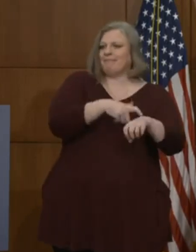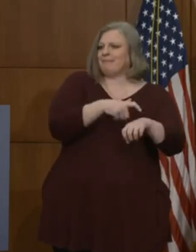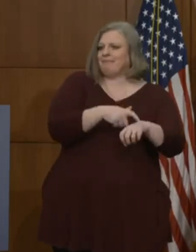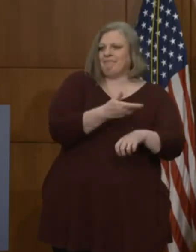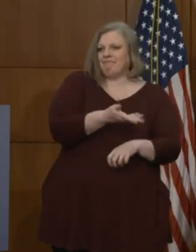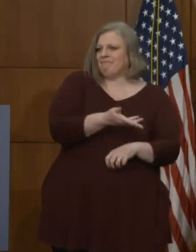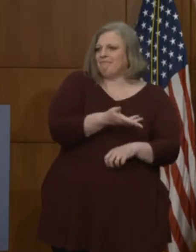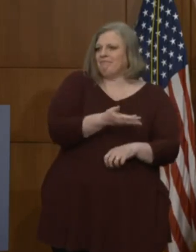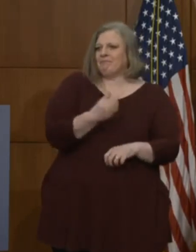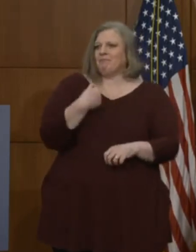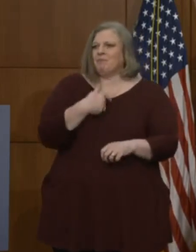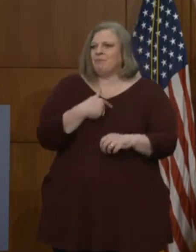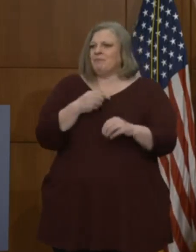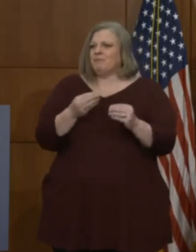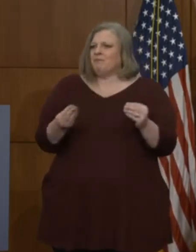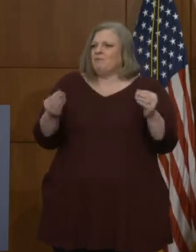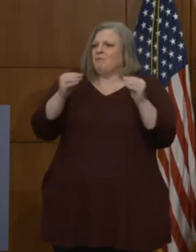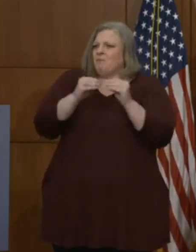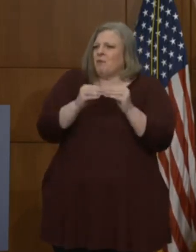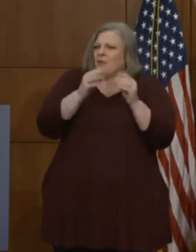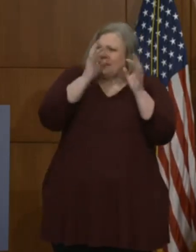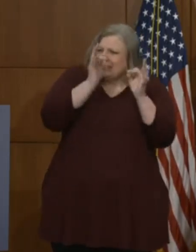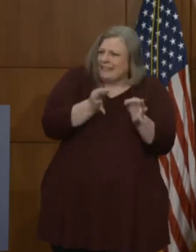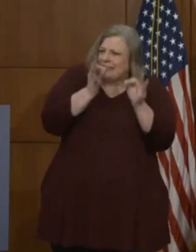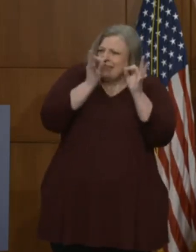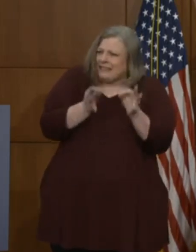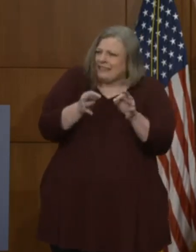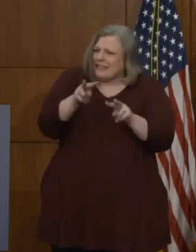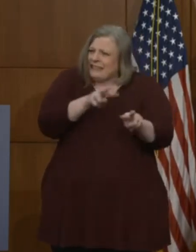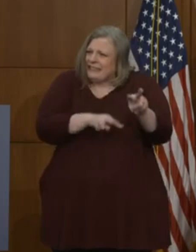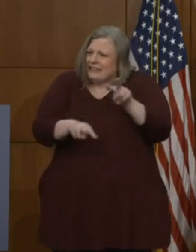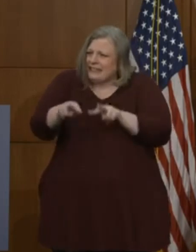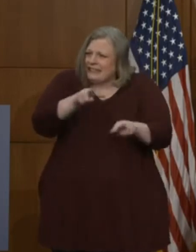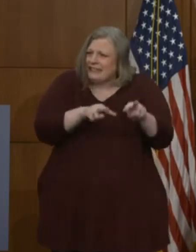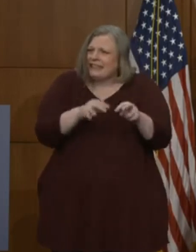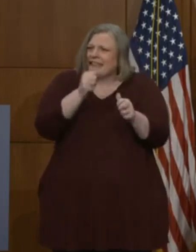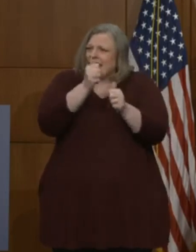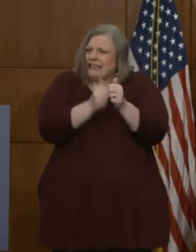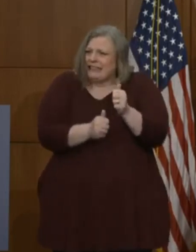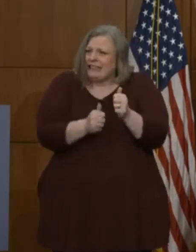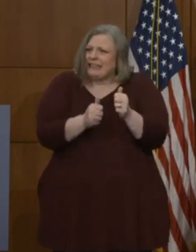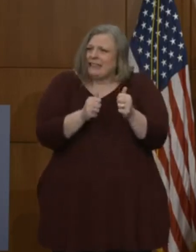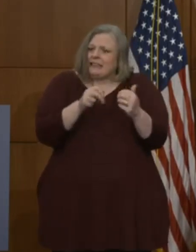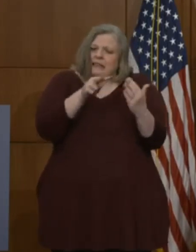INDETERMINATE KNOWS KIDS THE JUVENILE DEPARTMENT DO NOT JUVENILE DEPARTMENT DO NOT JUSTICE HAS MORE DESCRIBED OVER JUSTICE HAS MORE DESCRIBED OVER EACH AND EVERY ONE OF THEM ARE